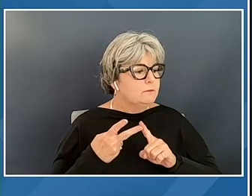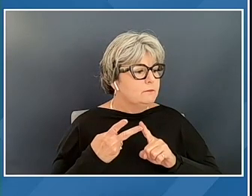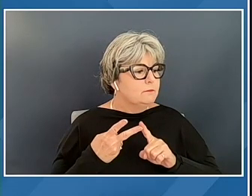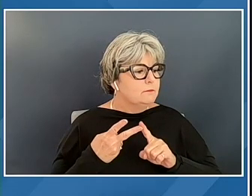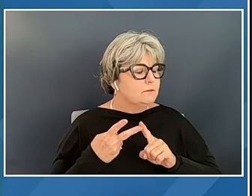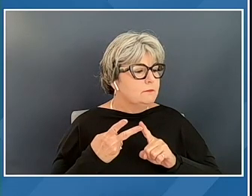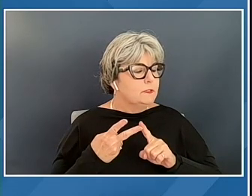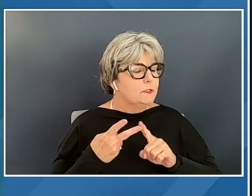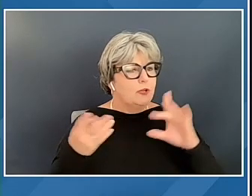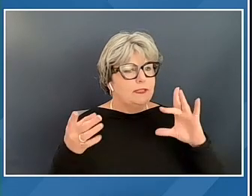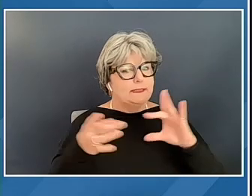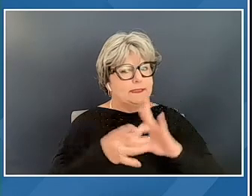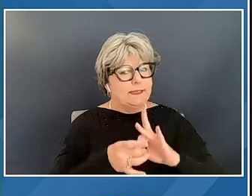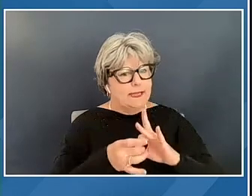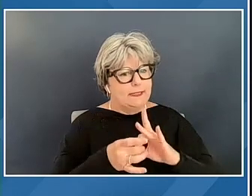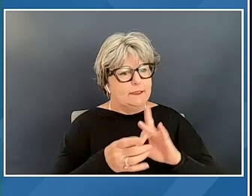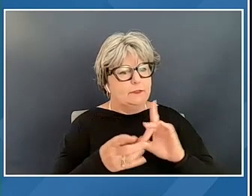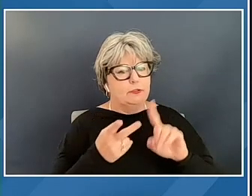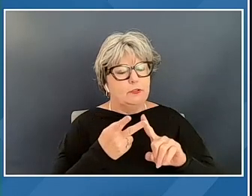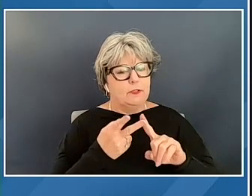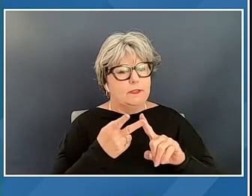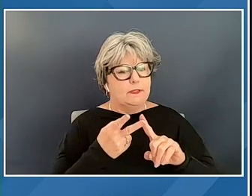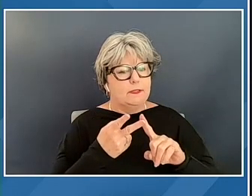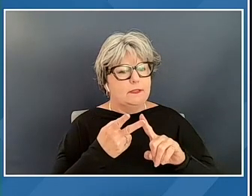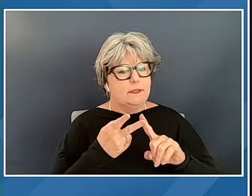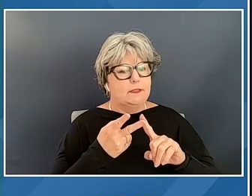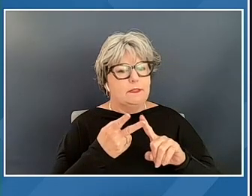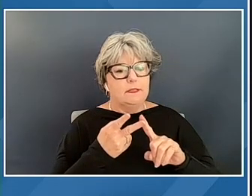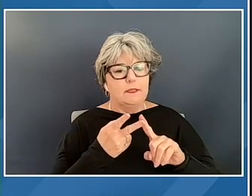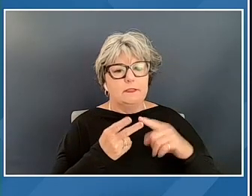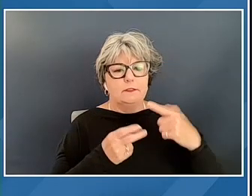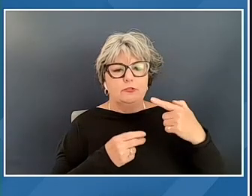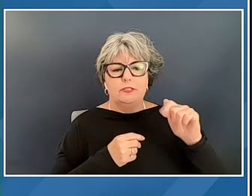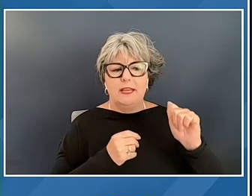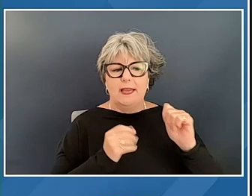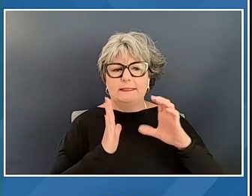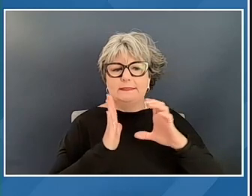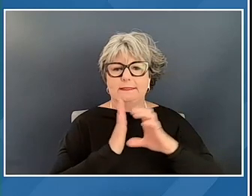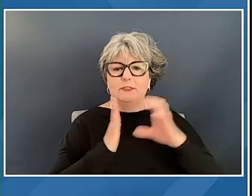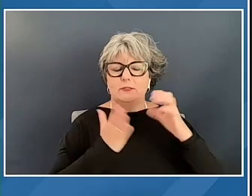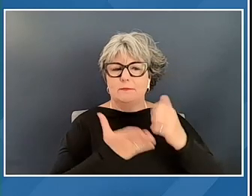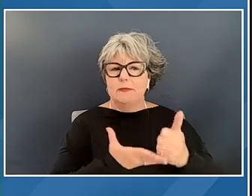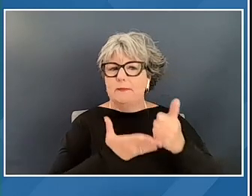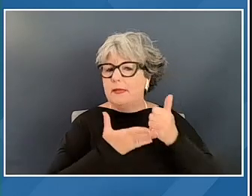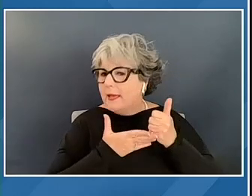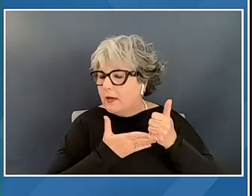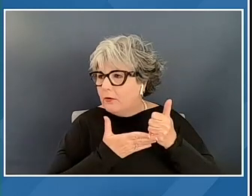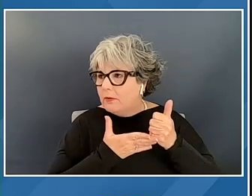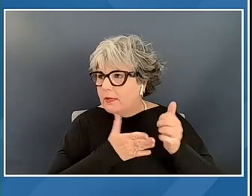to the HEA section that we're discussing. I think that that might help guide our conversation tomorrow.